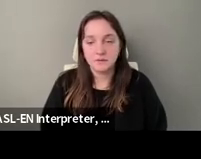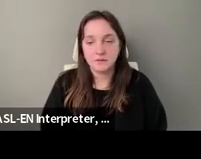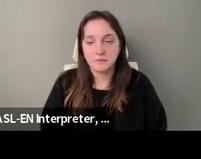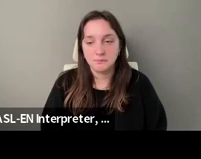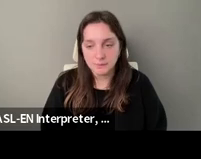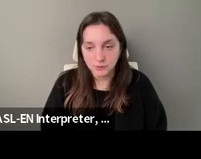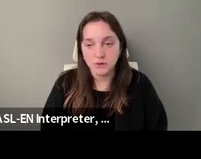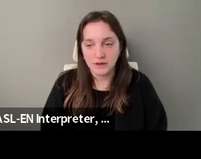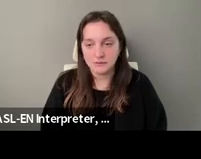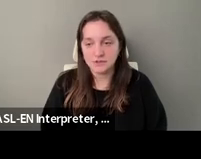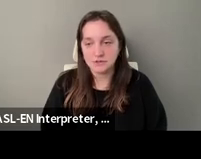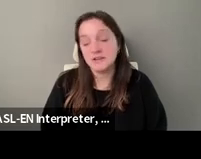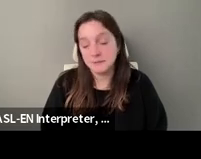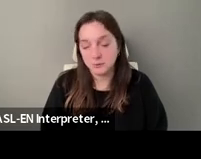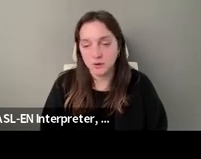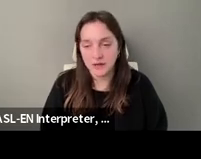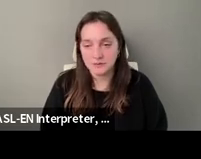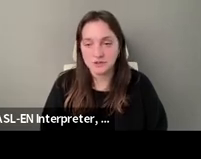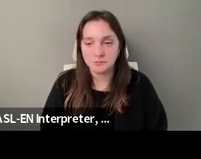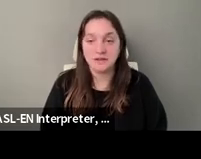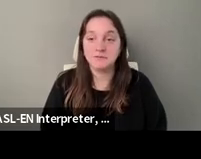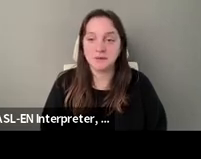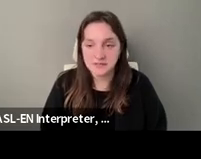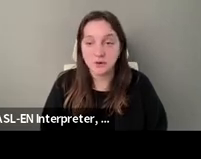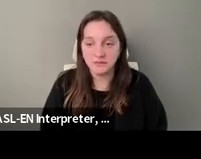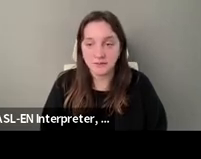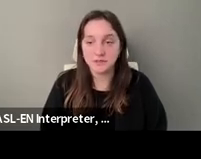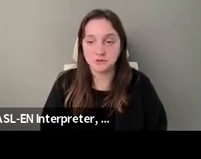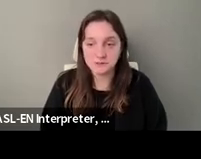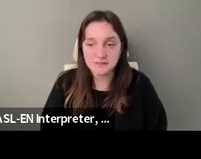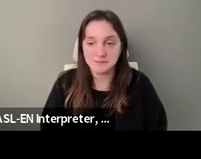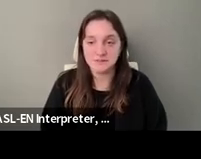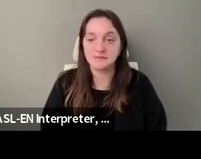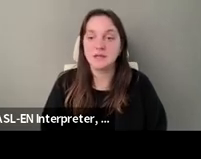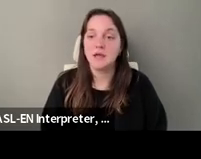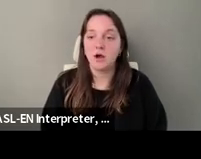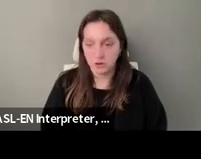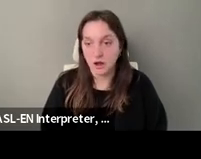Oftentimes, people who are language -- deaf people who are